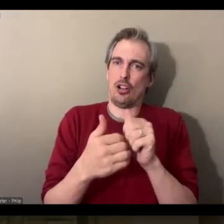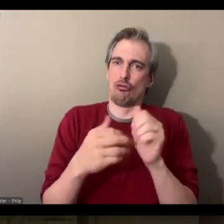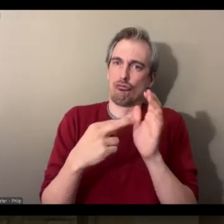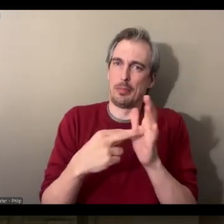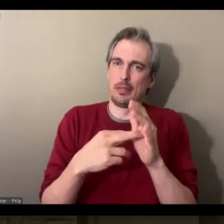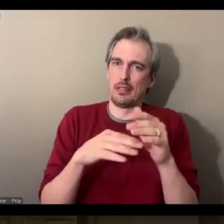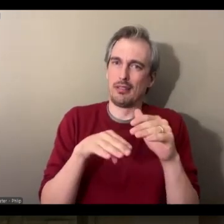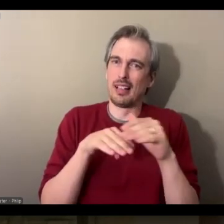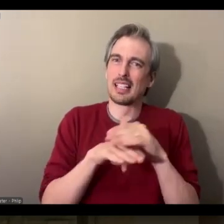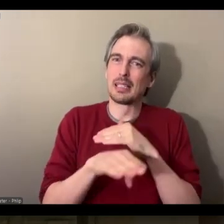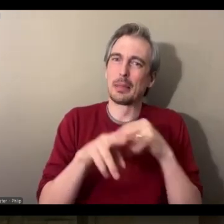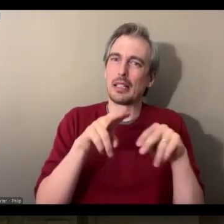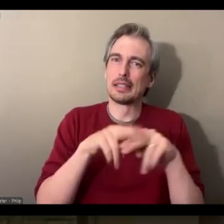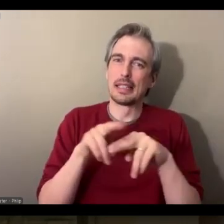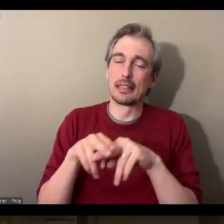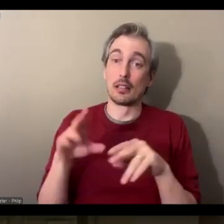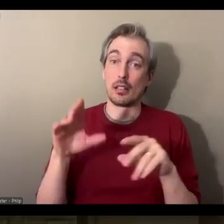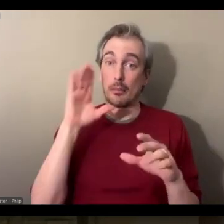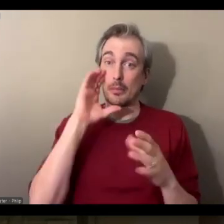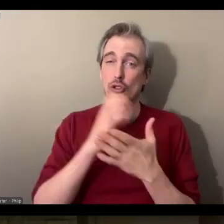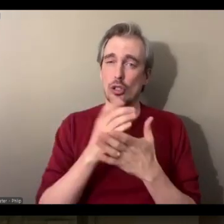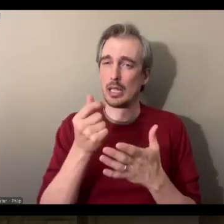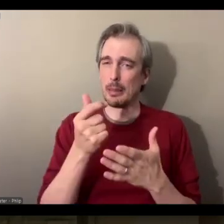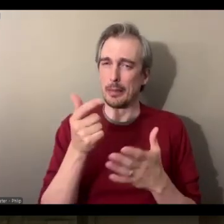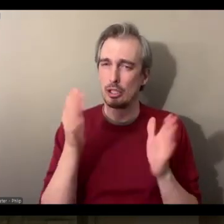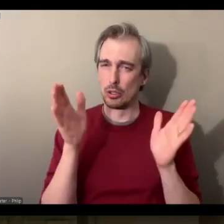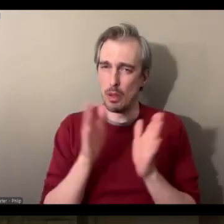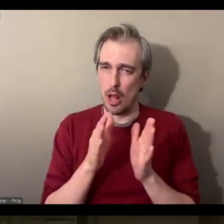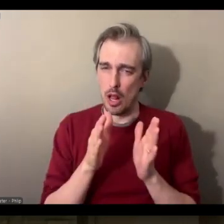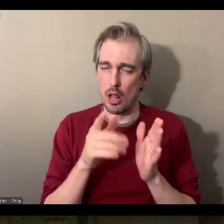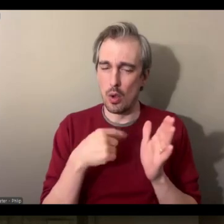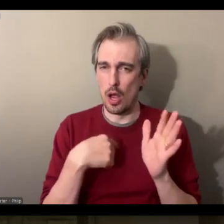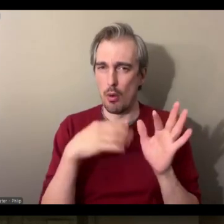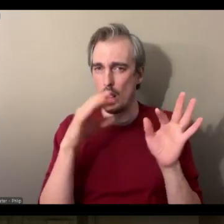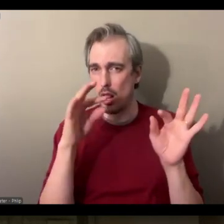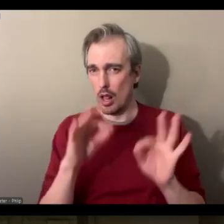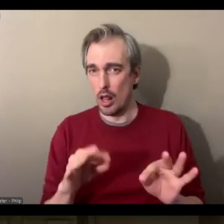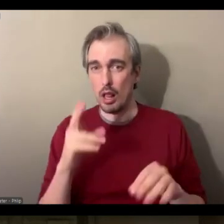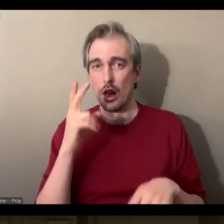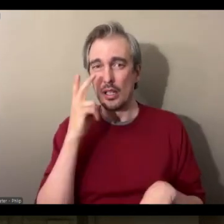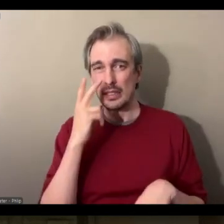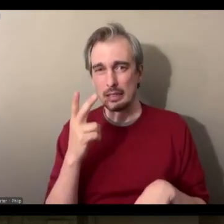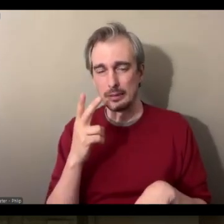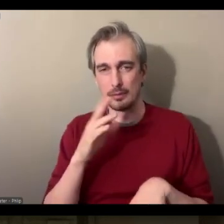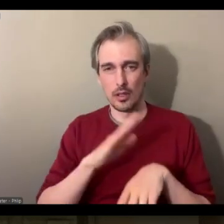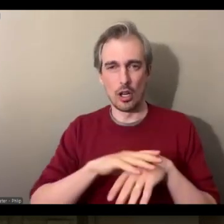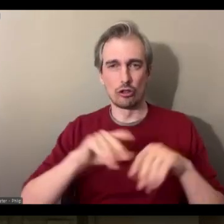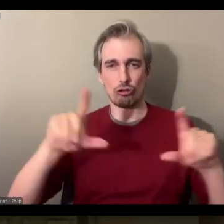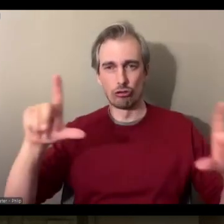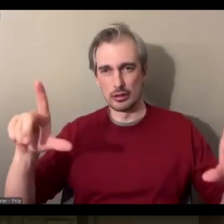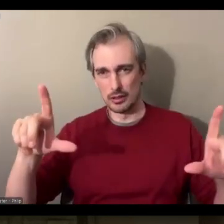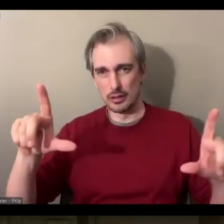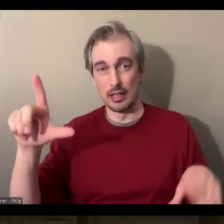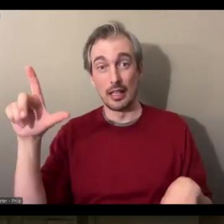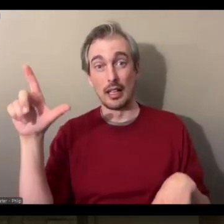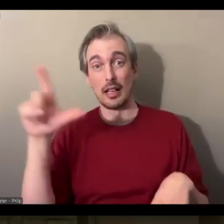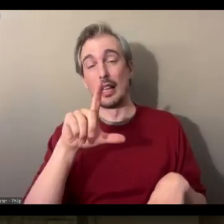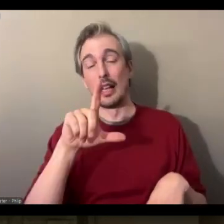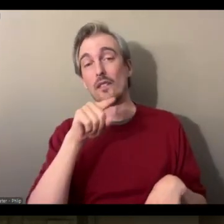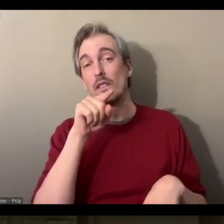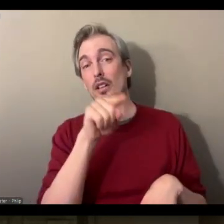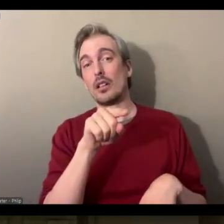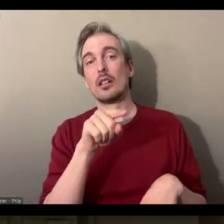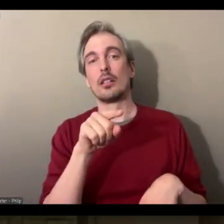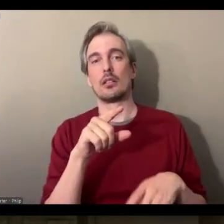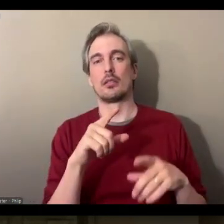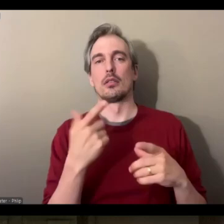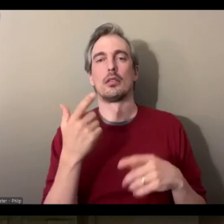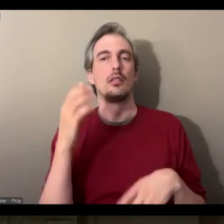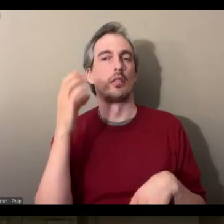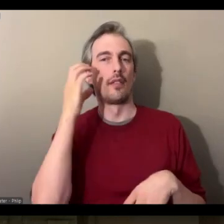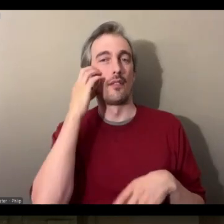We're seeing on the screen... On the left hand side, a screenshot of a mobile rendering of